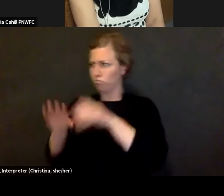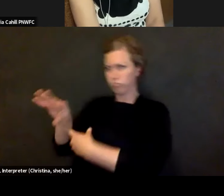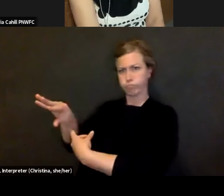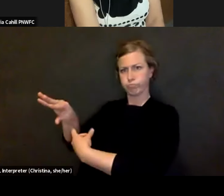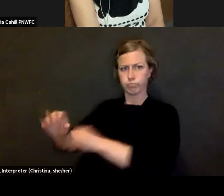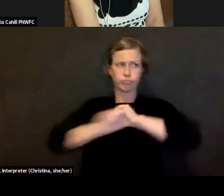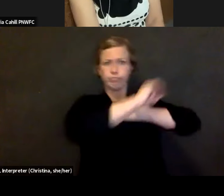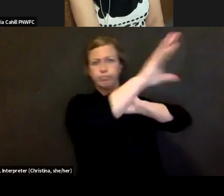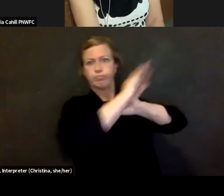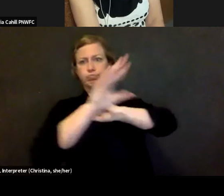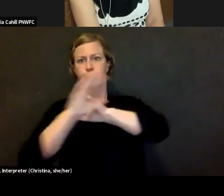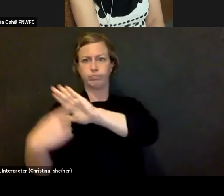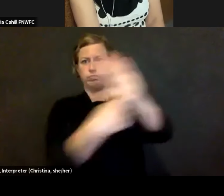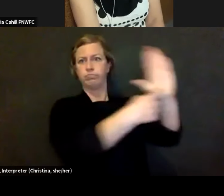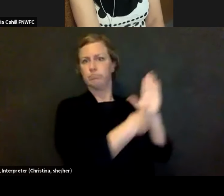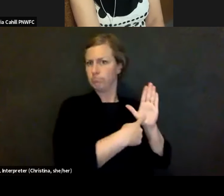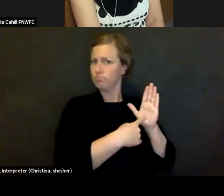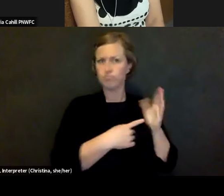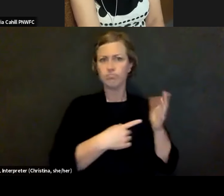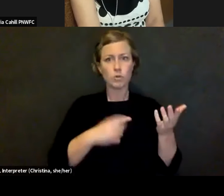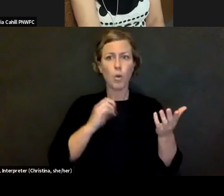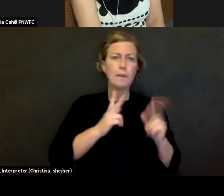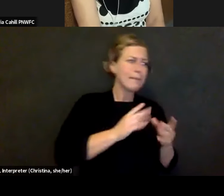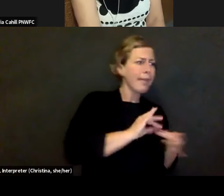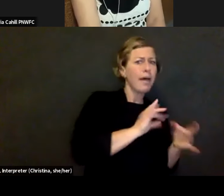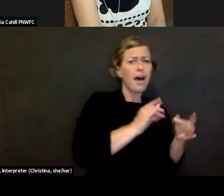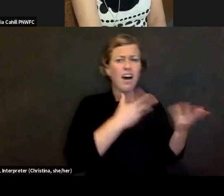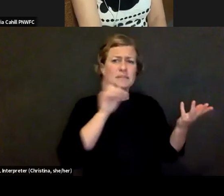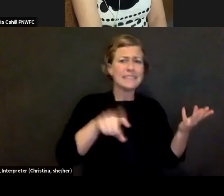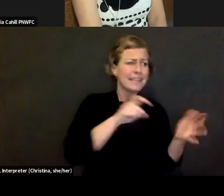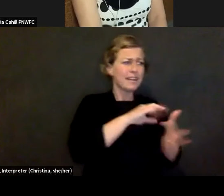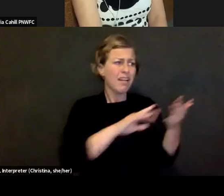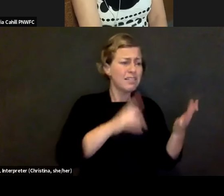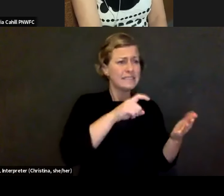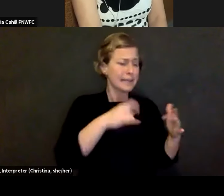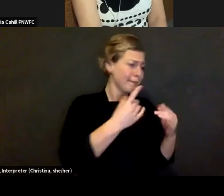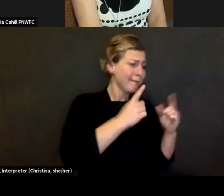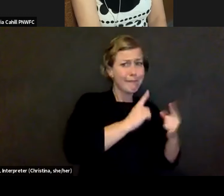is what uncovers the things that are usually just said in the quite. This helps them get said